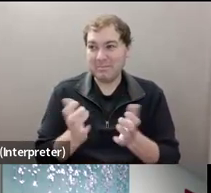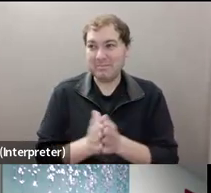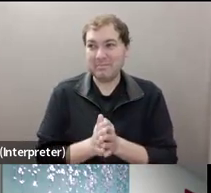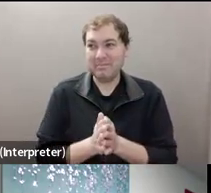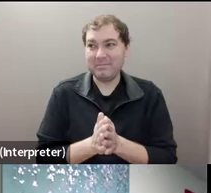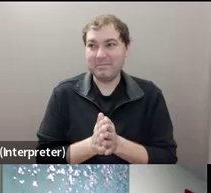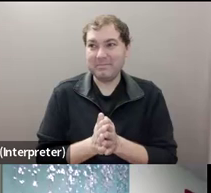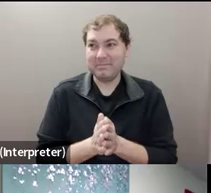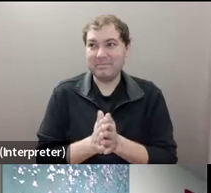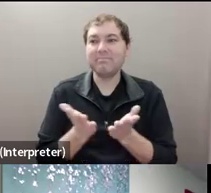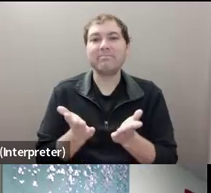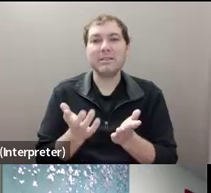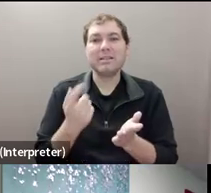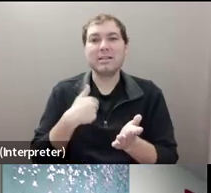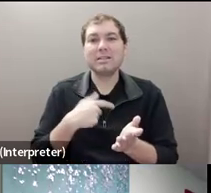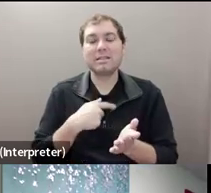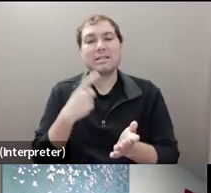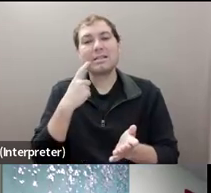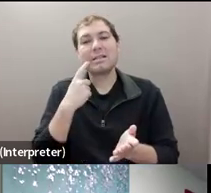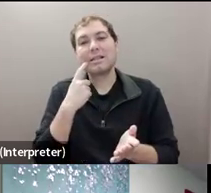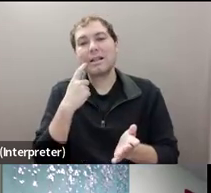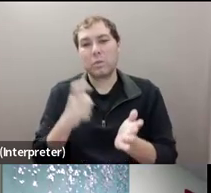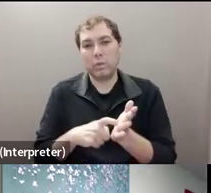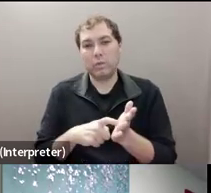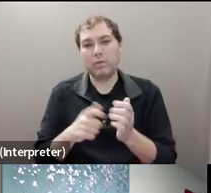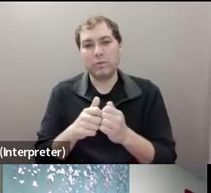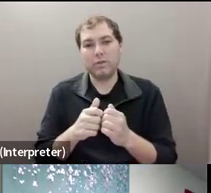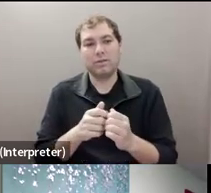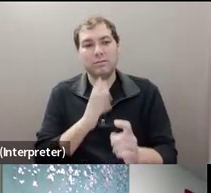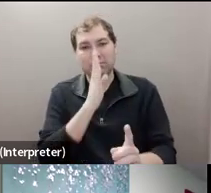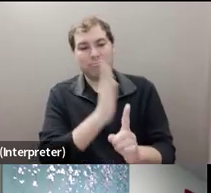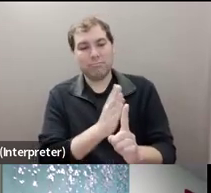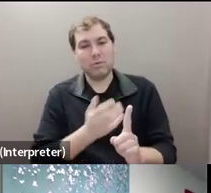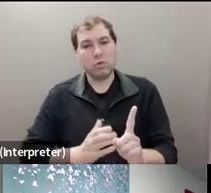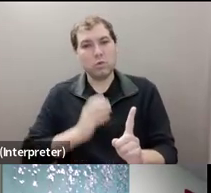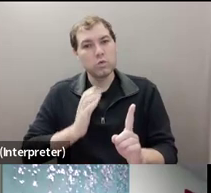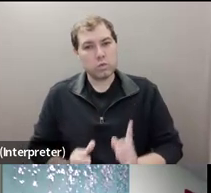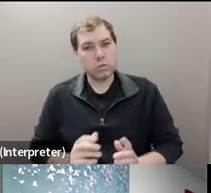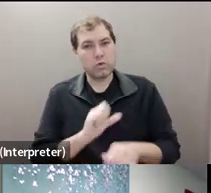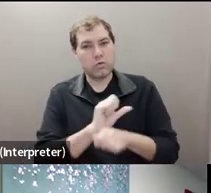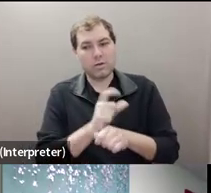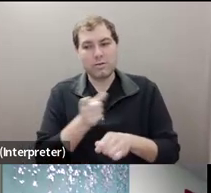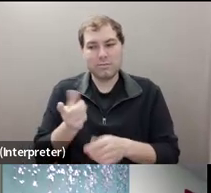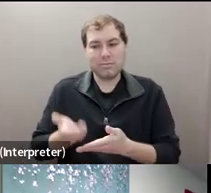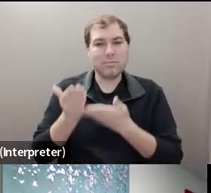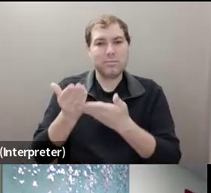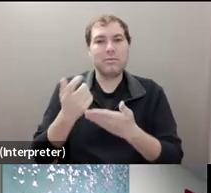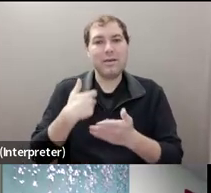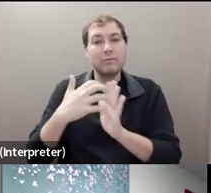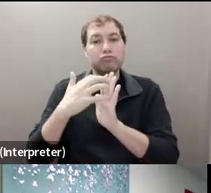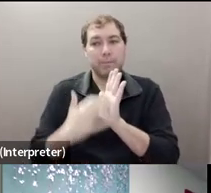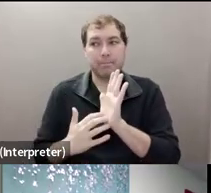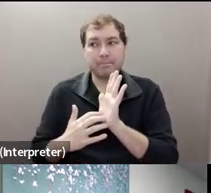Rebecca - APRIL: one of the things that I noticed when I was working with consumers directly is that idea that she just brought up of having a script for what to say.